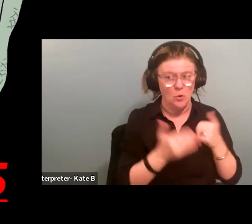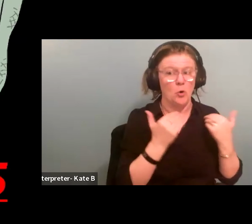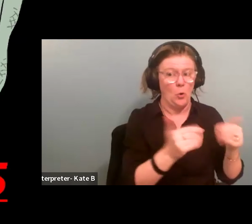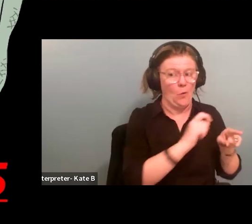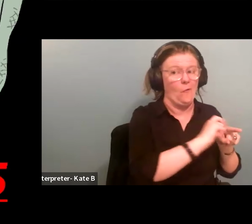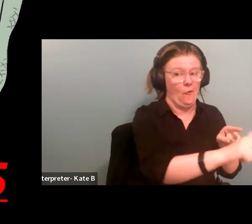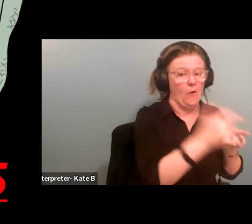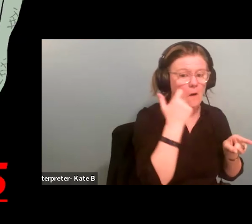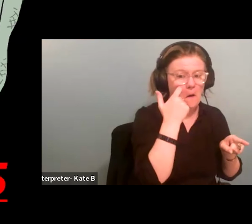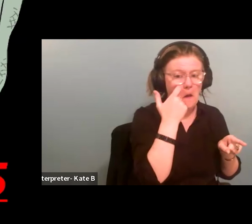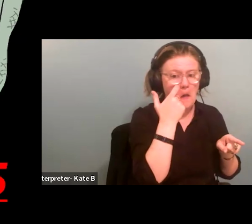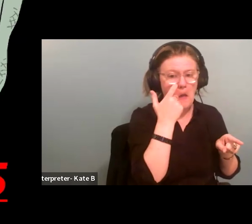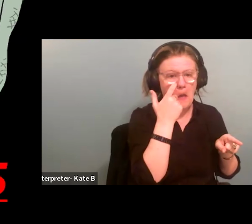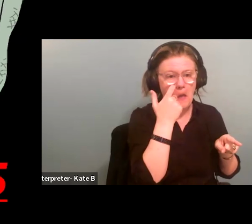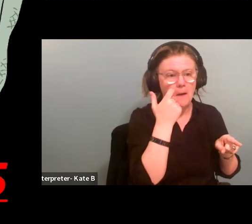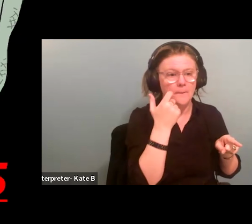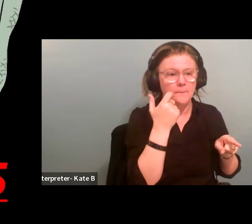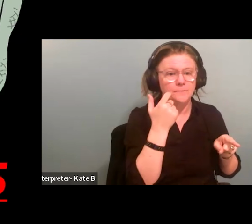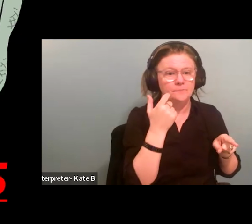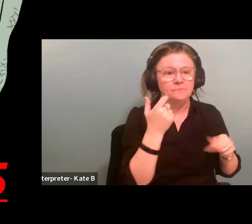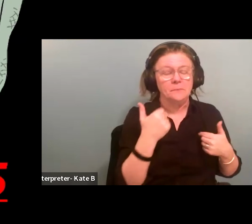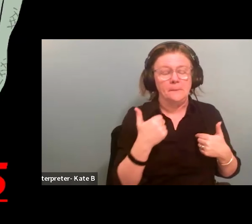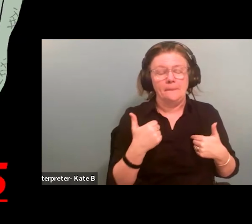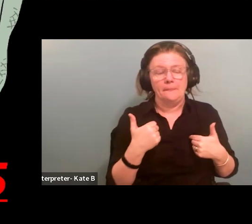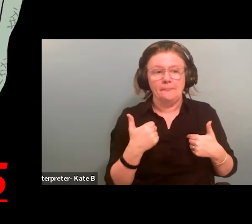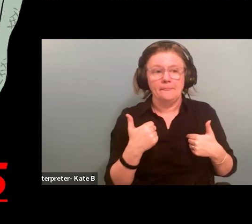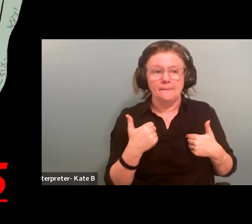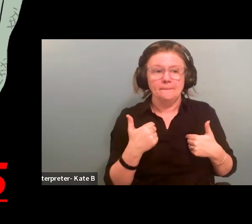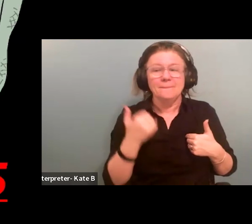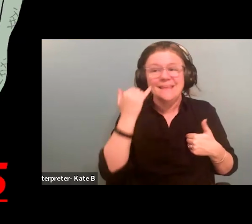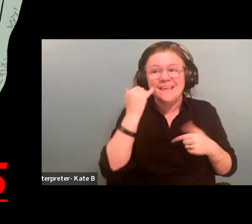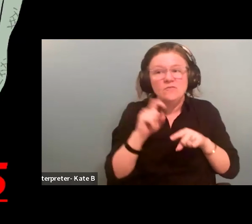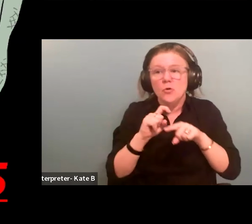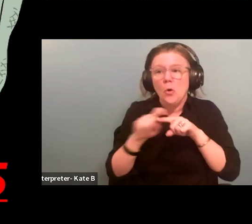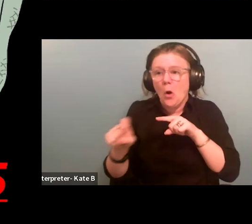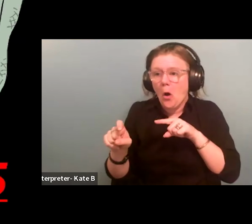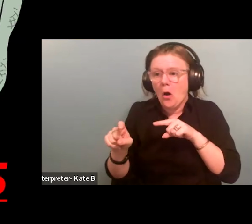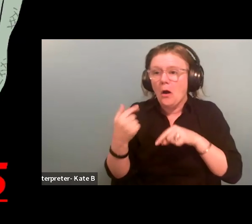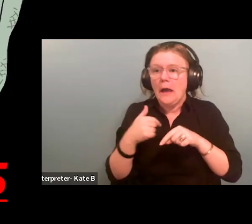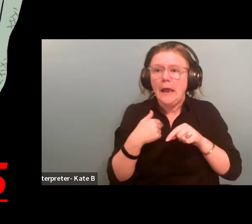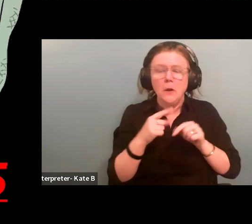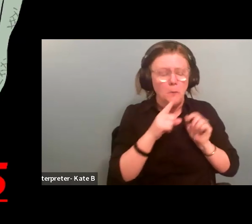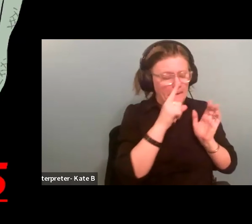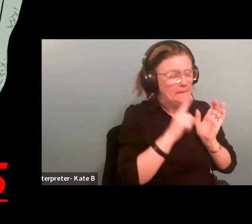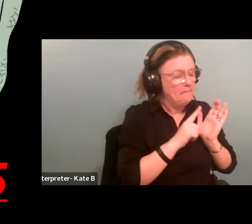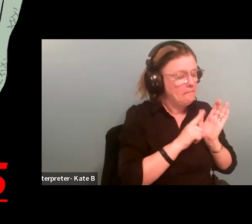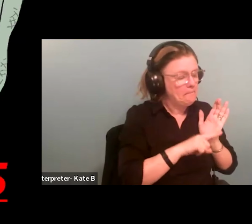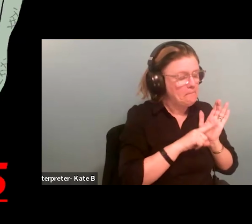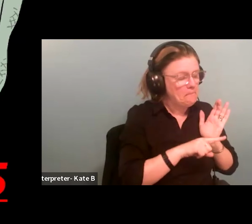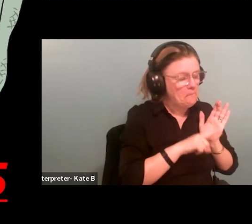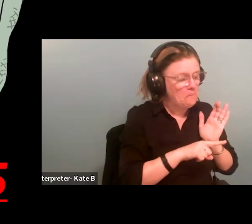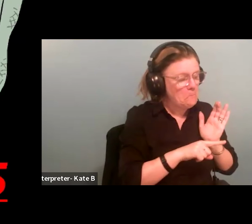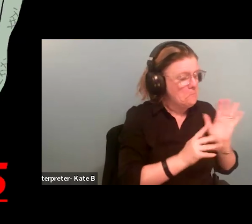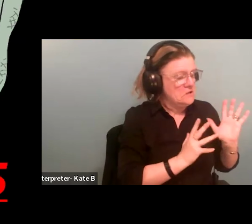At the very least, and you'll see through my presentation, even if it's not something that has to be immediately rectified, we can at least